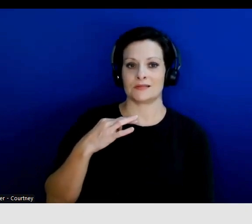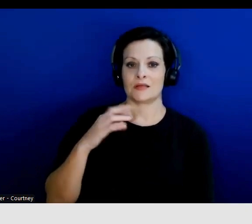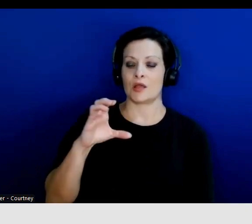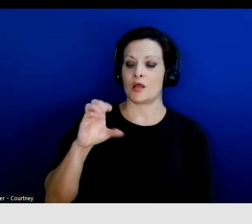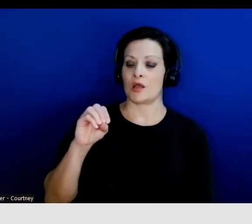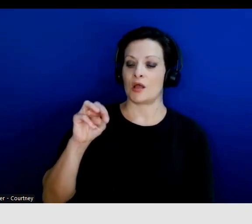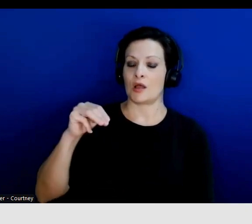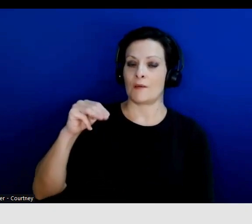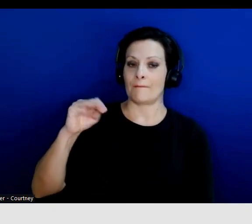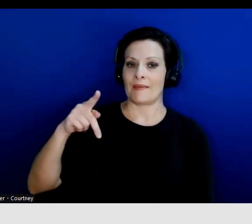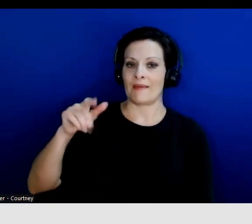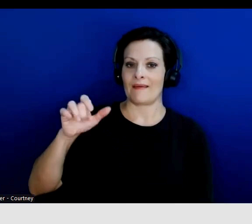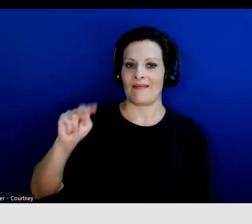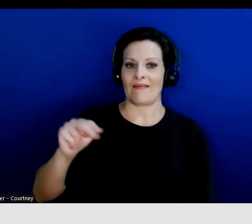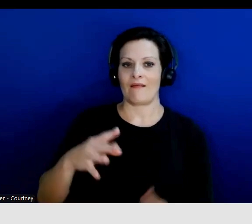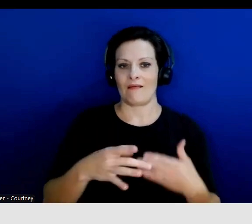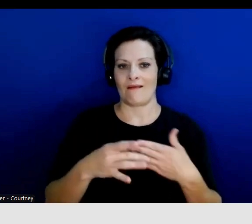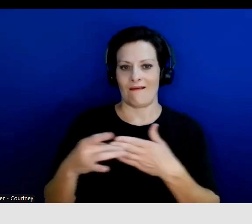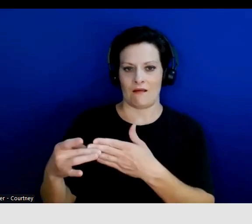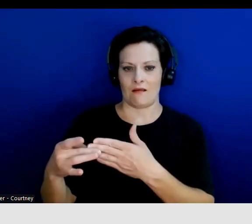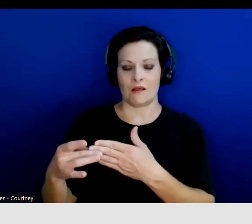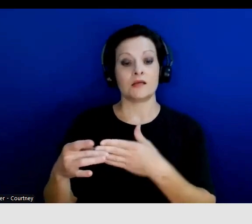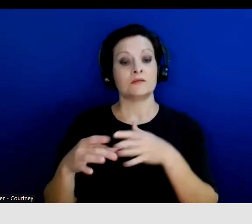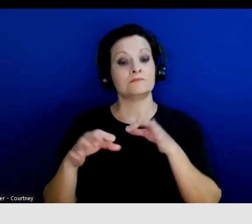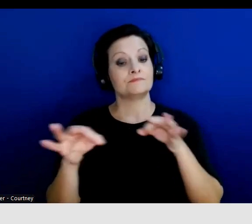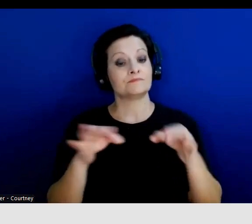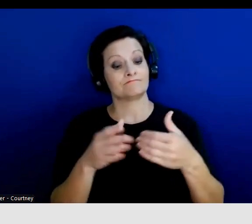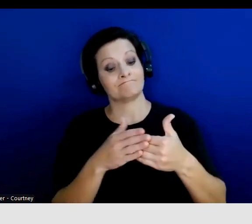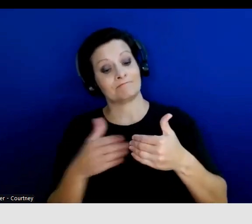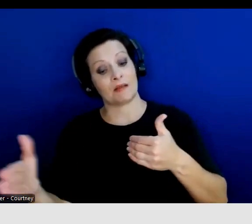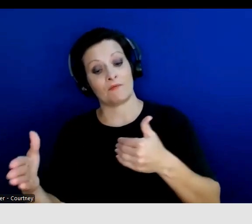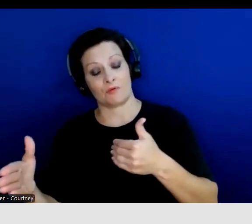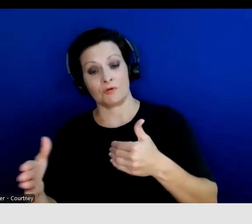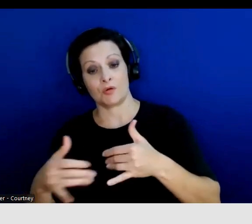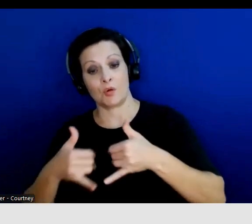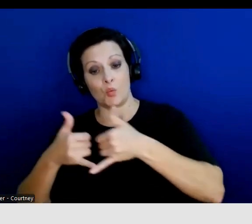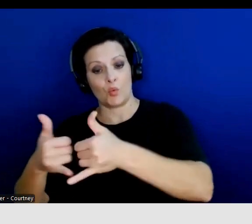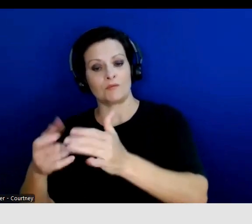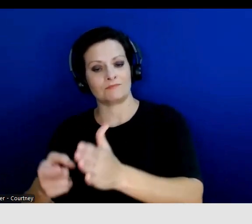which includes information on post-award requirements for applicants who receive